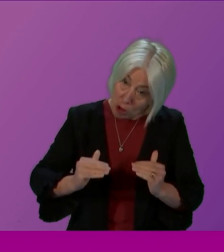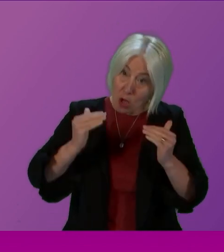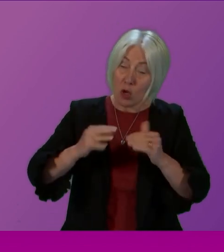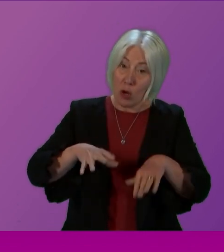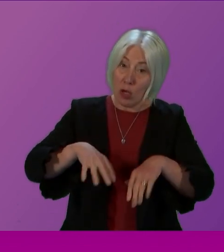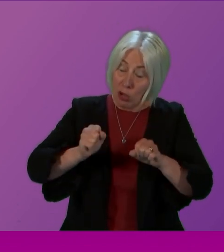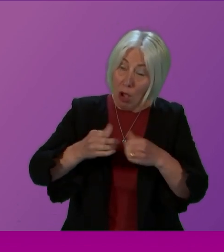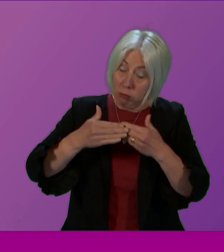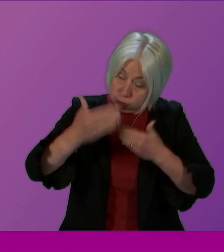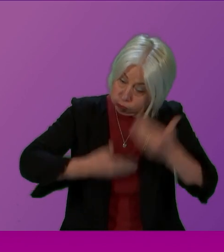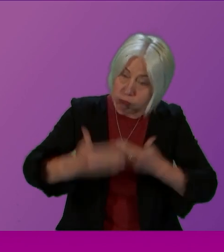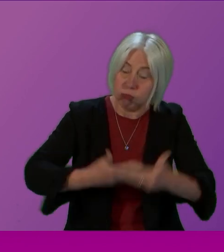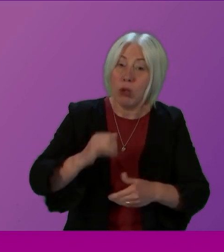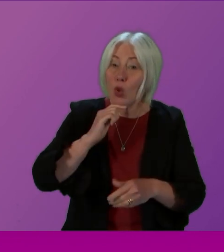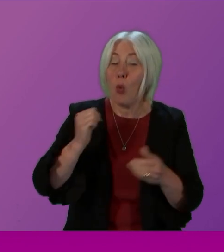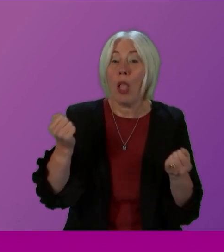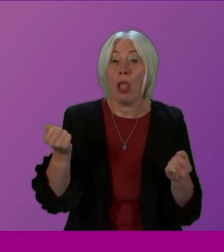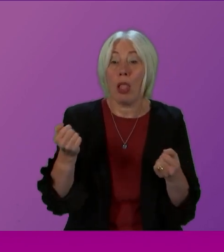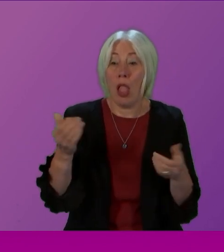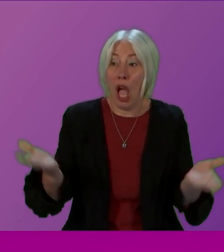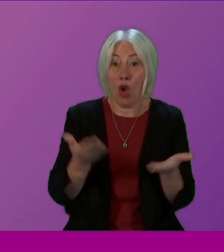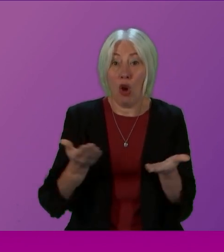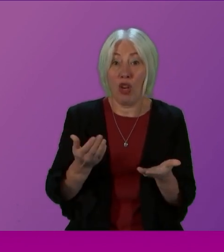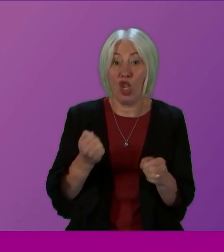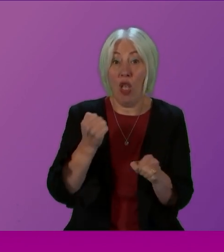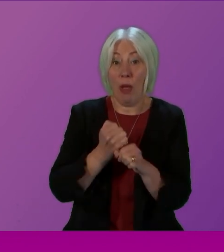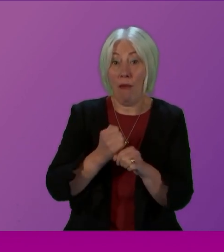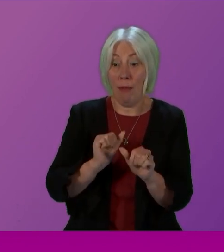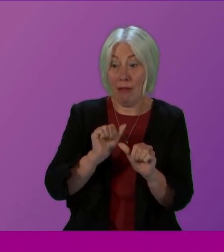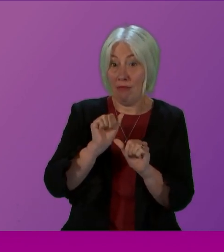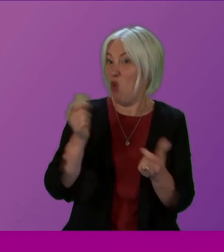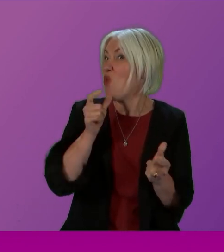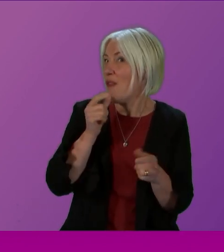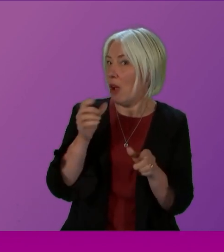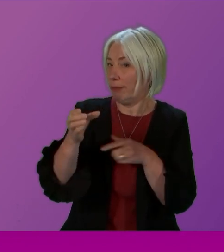I will encourage the Government that comes after mine to continue to do all those things,